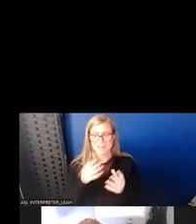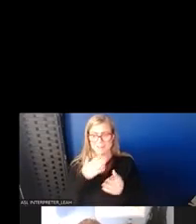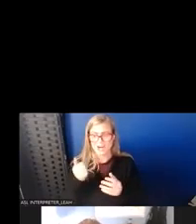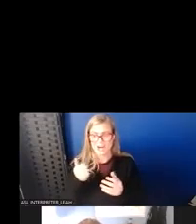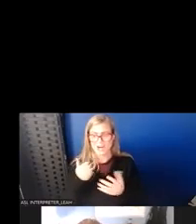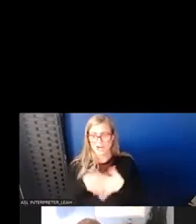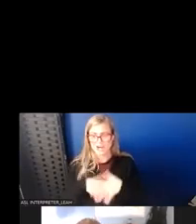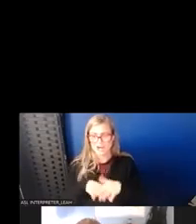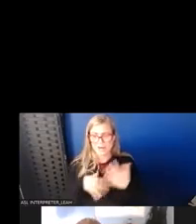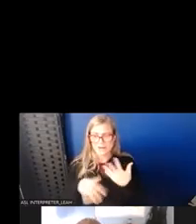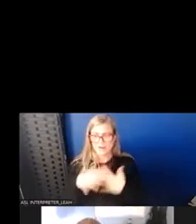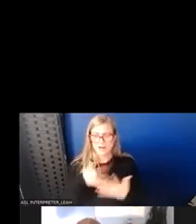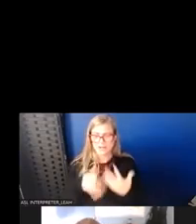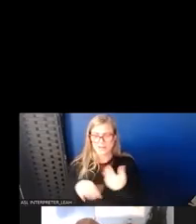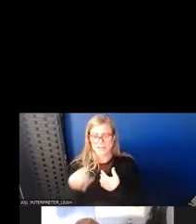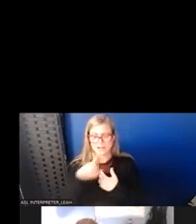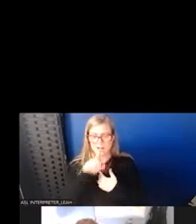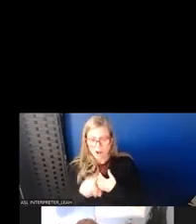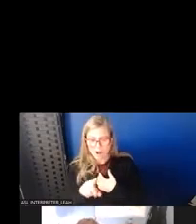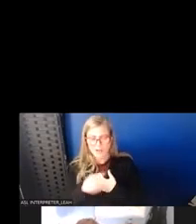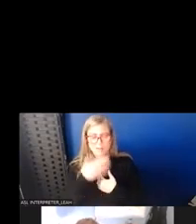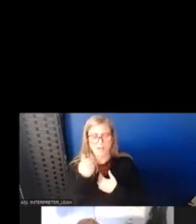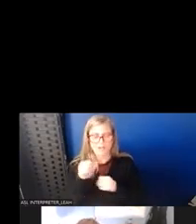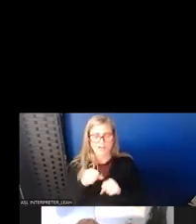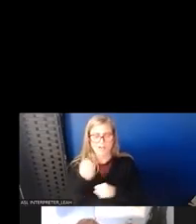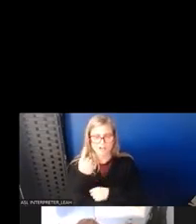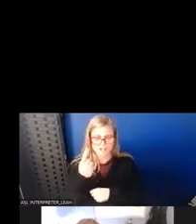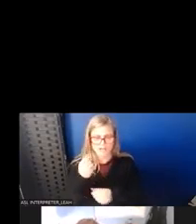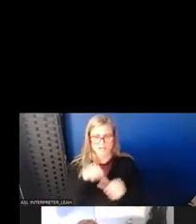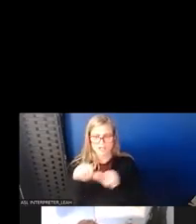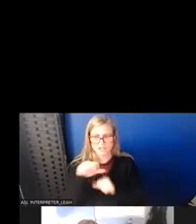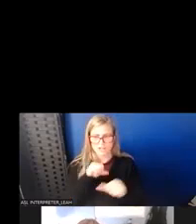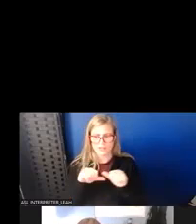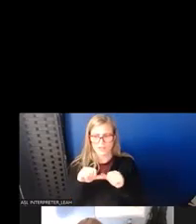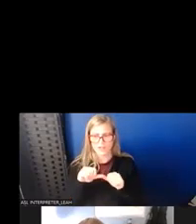So it's not just that we ask these questions, how do you know each other professionally?